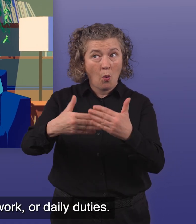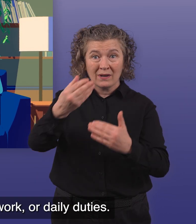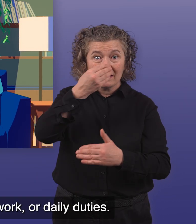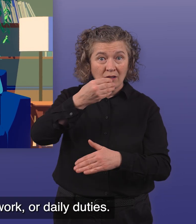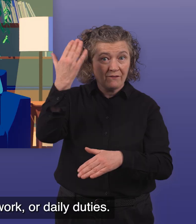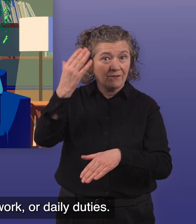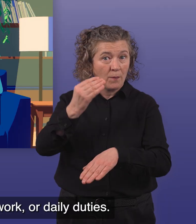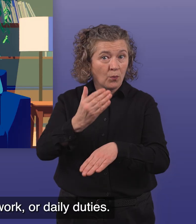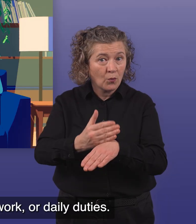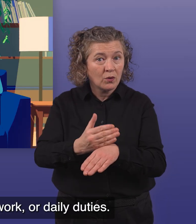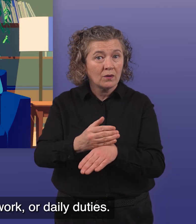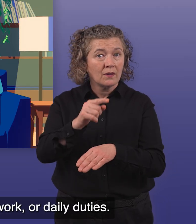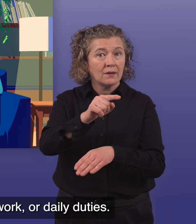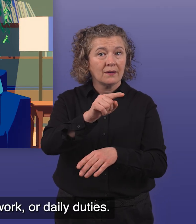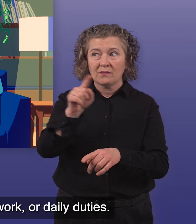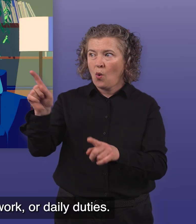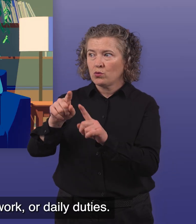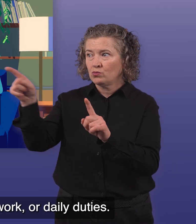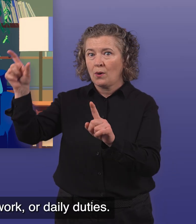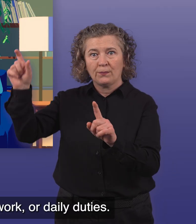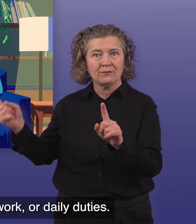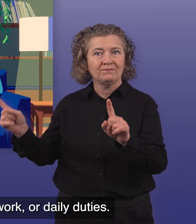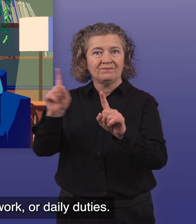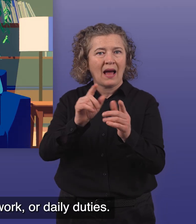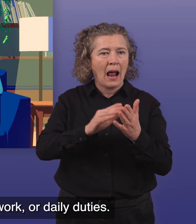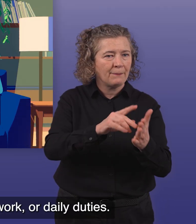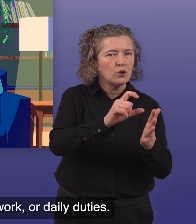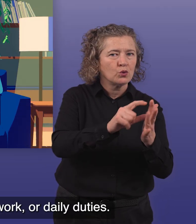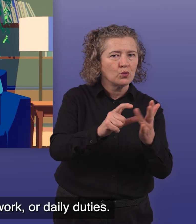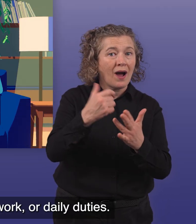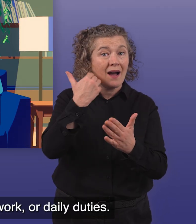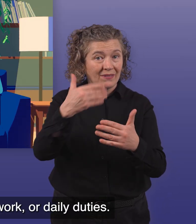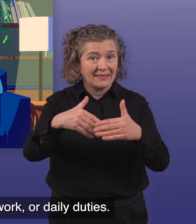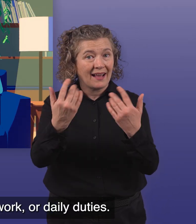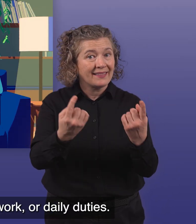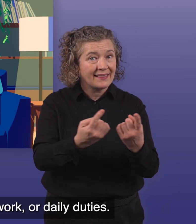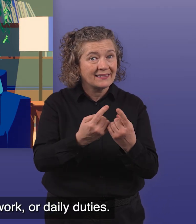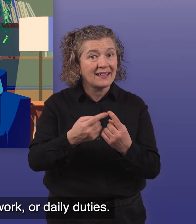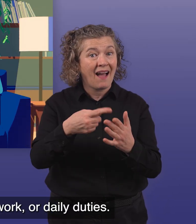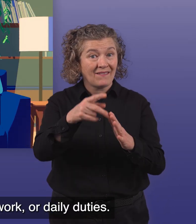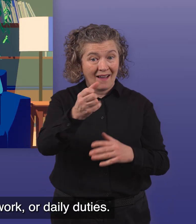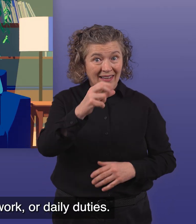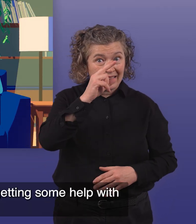of your abortion, organising time of work, or daily duties.